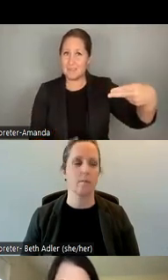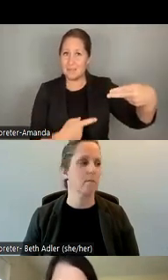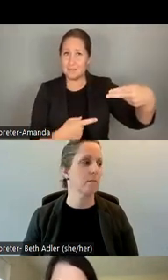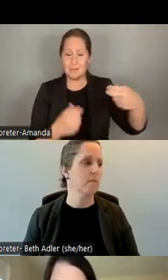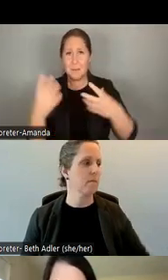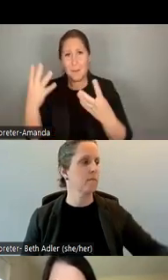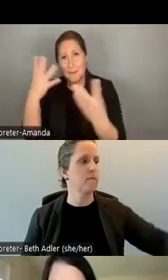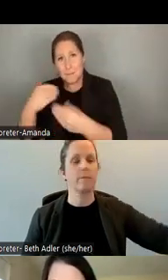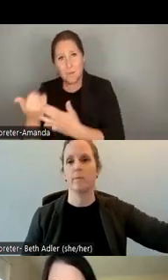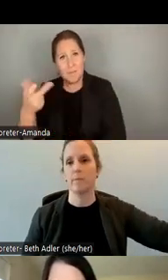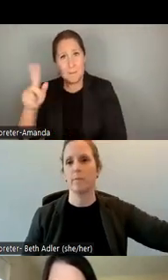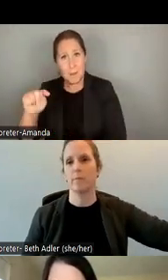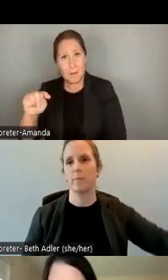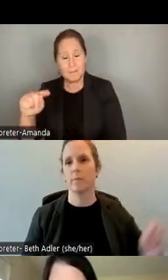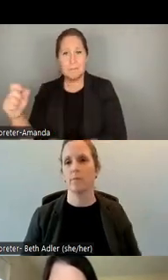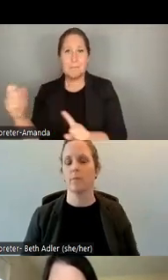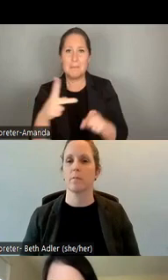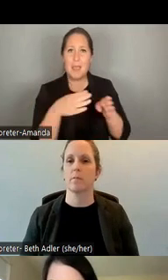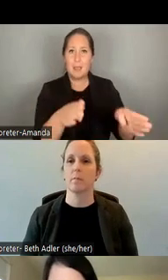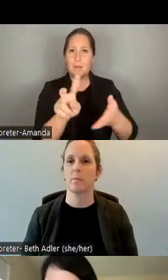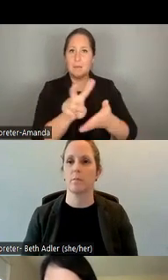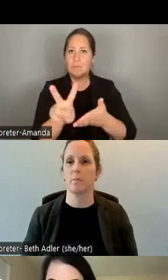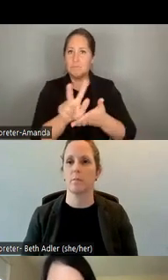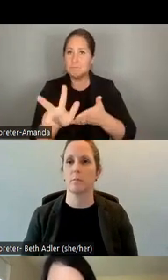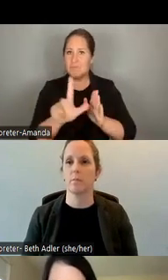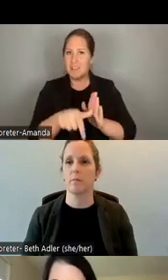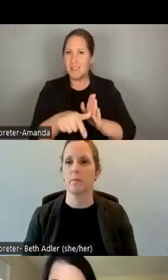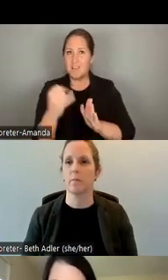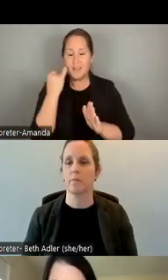to sleeping back out on the street within a matter of weeks if they don't get the right support that